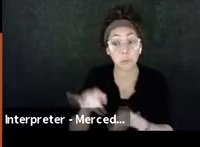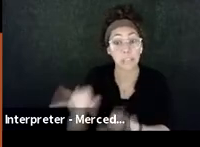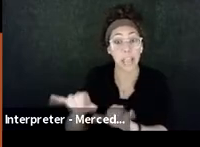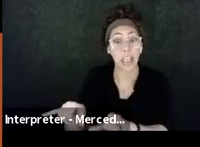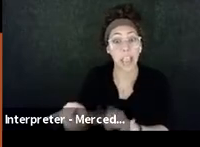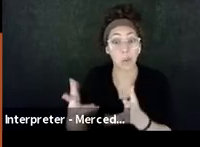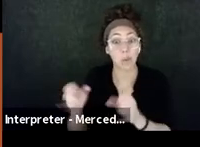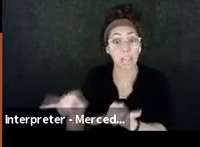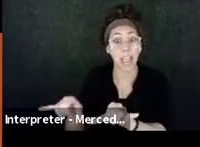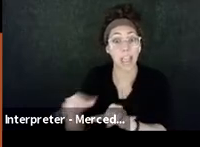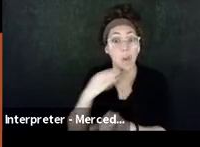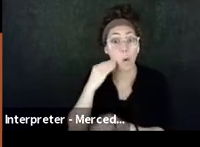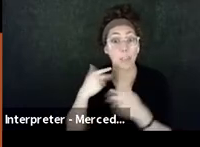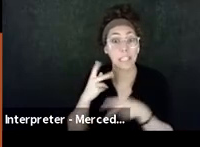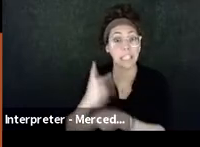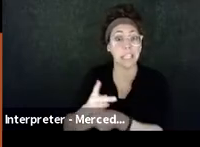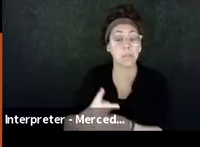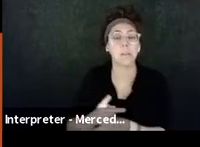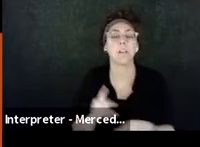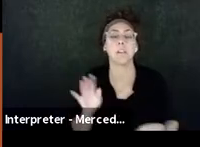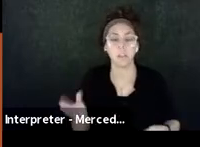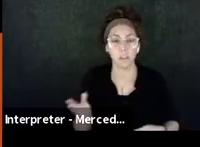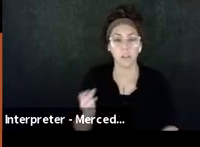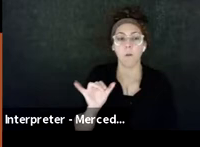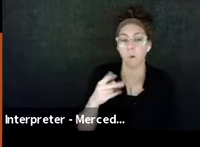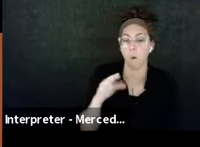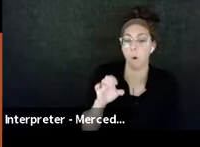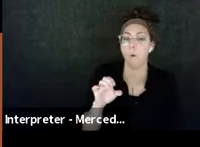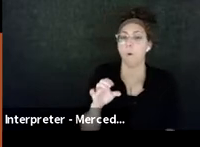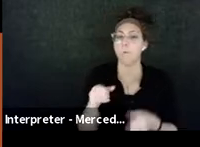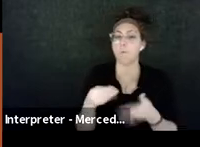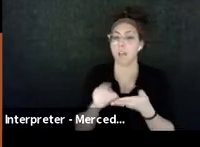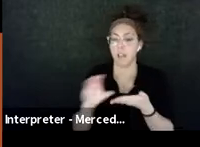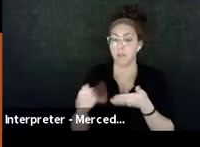Natalie Chavez: Like I said, the FCC hope funds, it's going to be an award through their financial aid and all of that is kind of